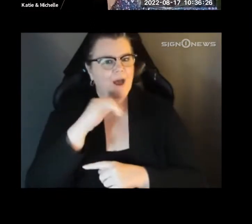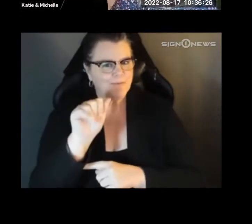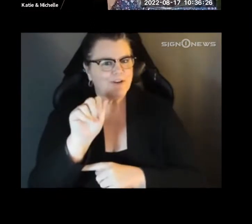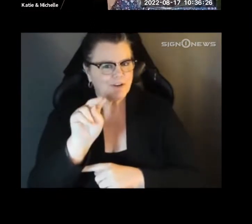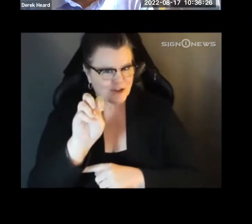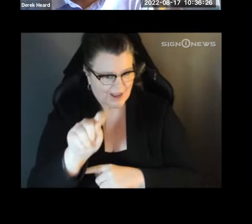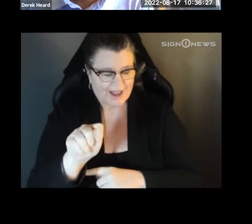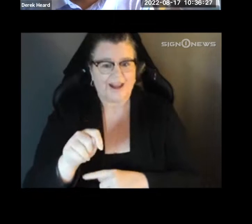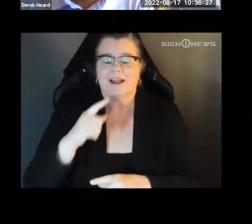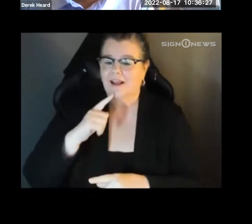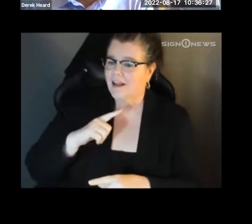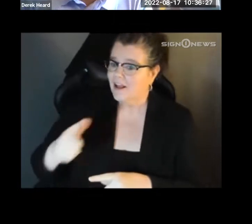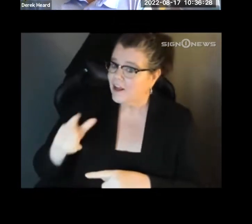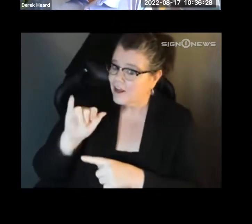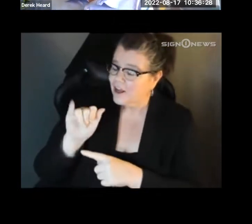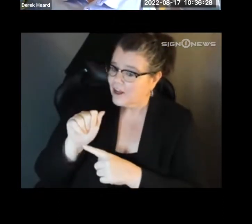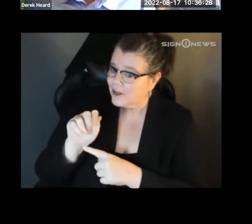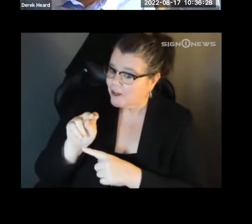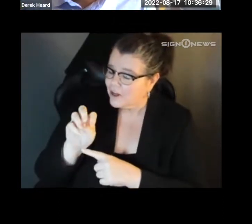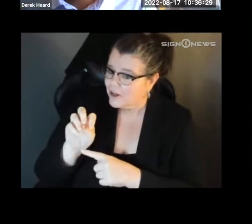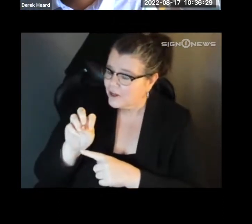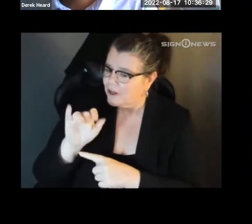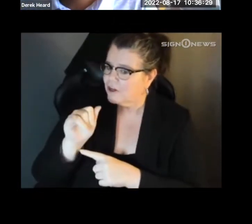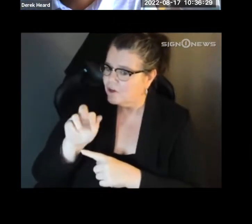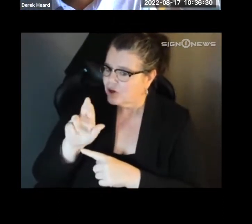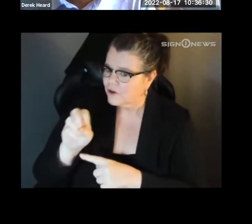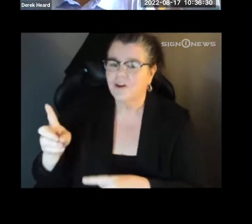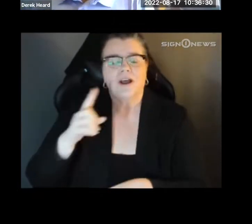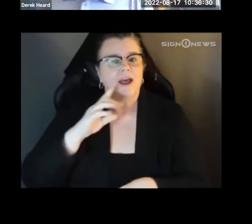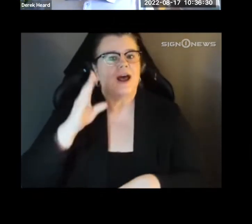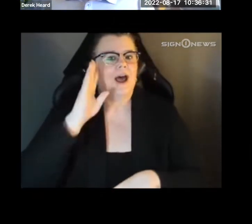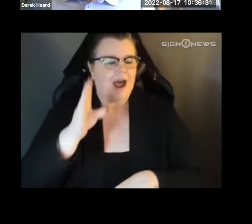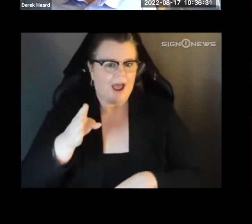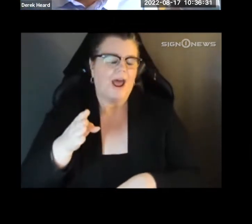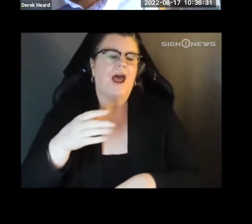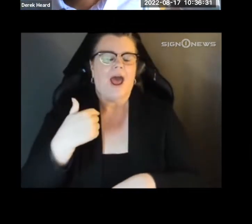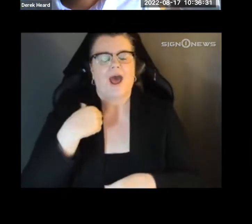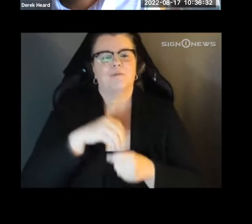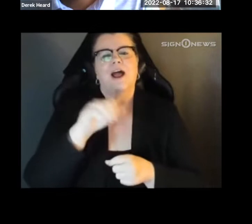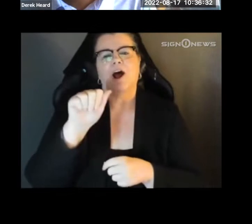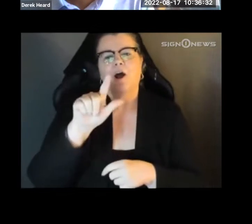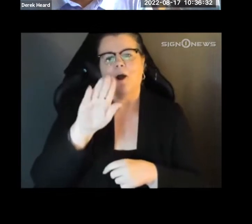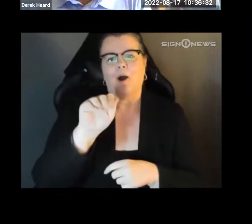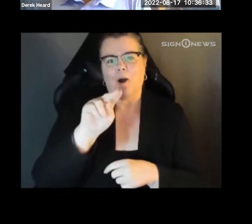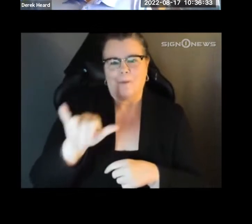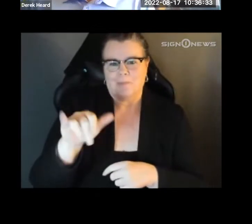that hurts my name I love it I'll be Georgia and you can call me graphic